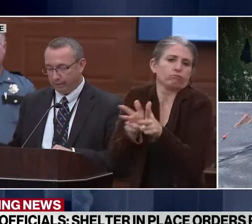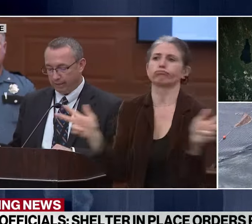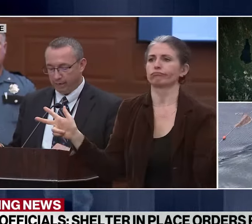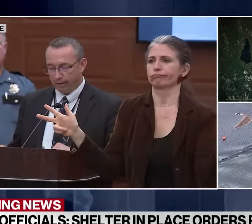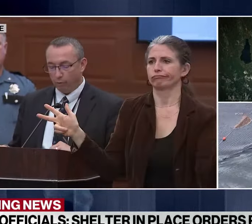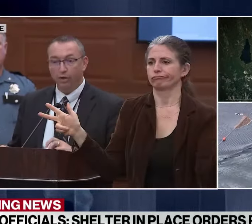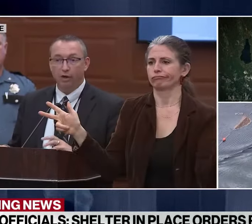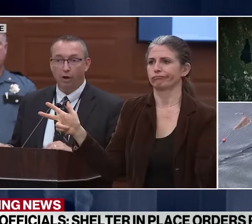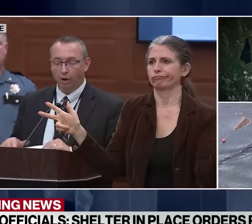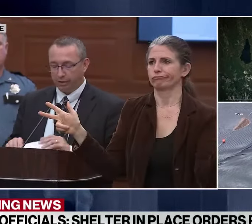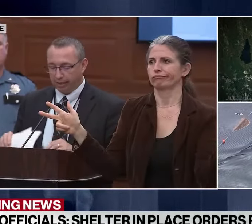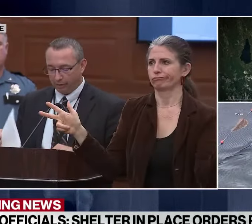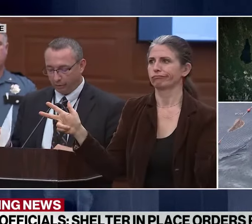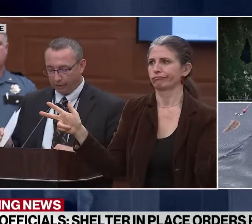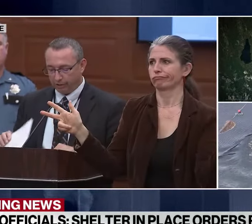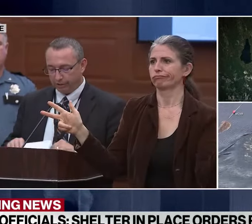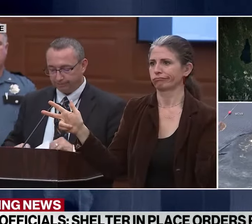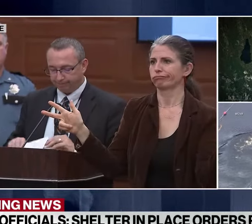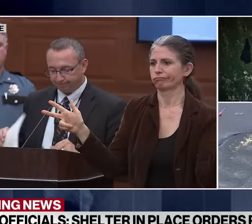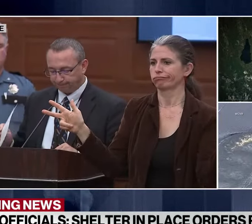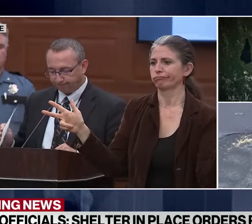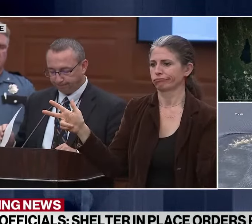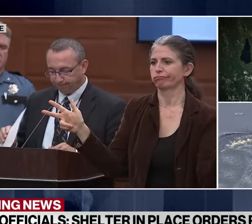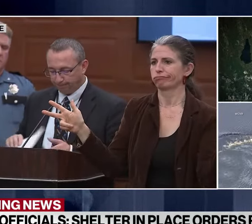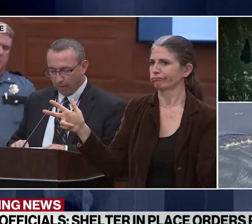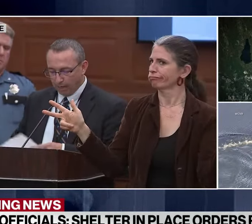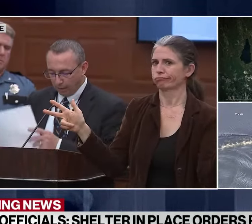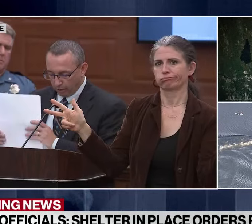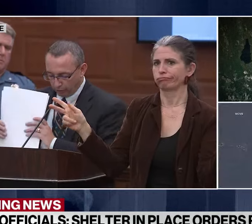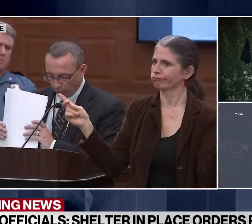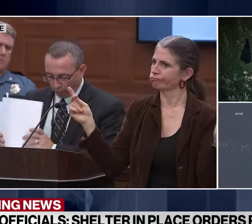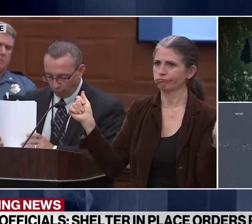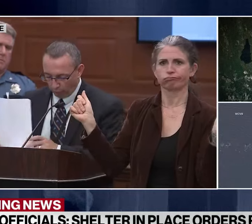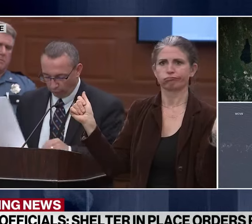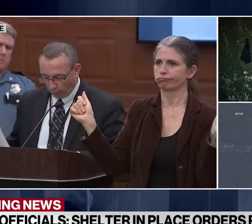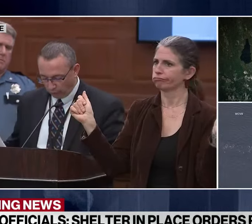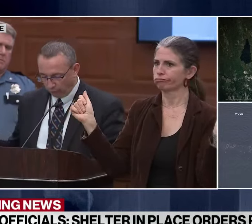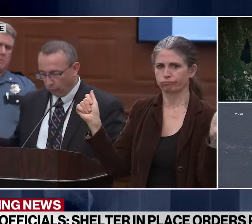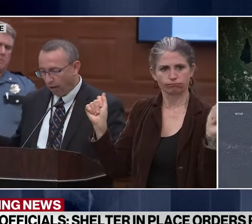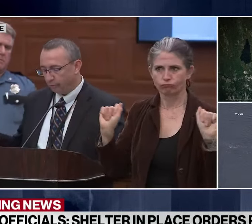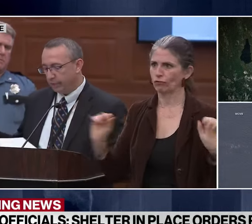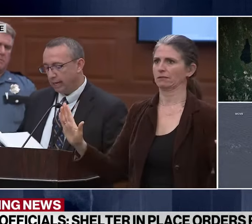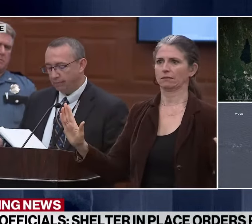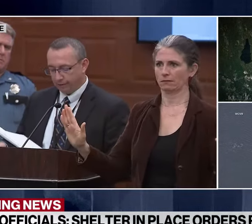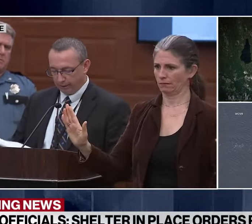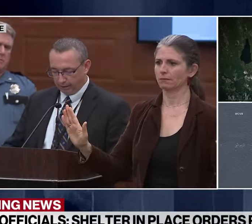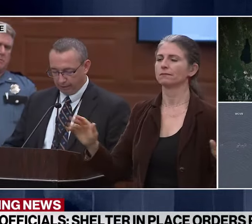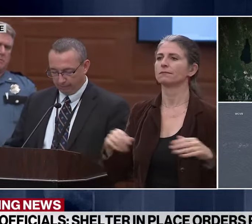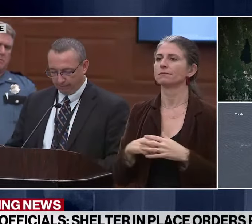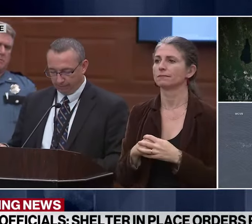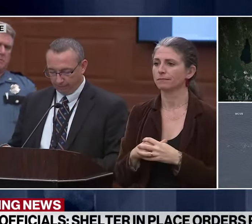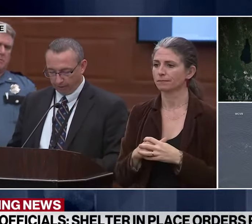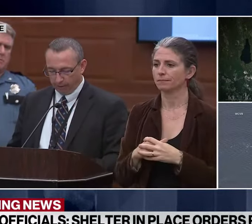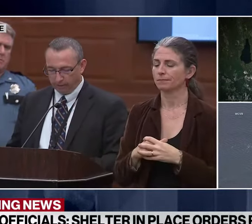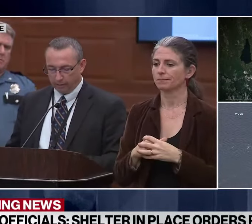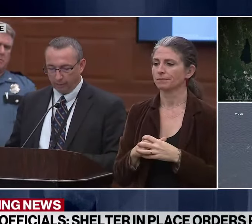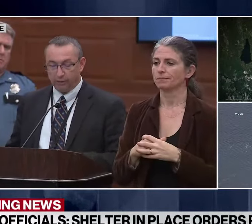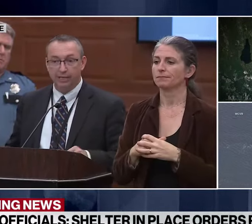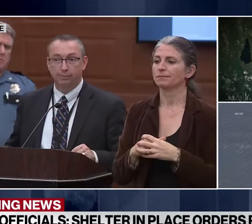ADDRESS AND NOW WE GOT A SECOND CALL AND NOW THEY'RE DIVERTING THAT SECOND CALL. SO IT'S OBVIOUSLY, YOU KNOW, THEY'RE IN TOWN AND THEY'RE RUNNING TO THAT